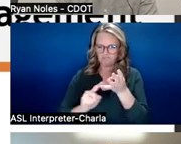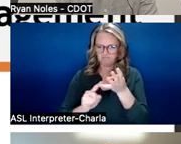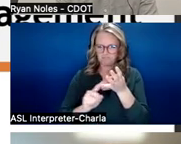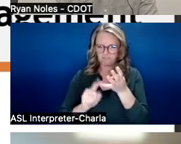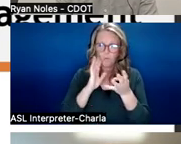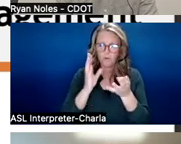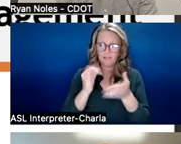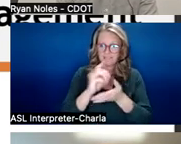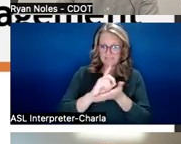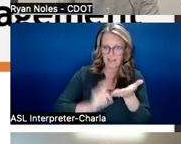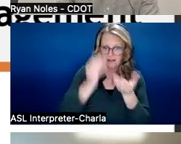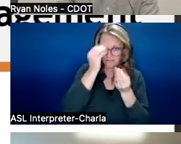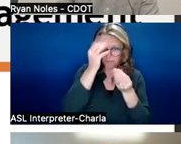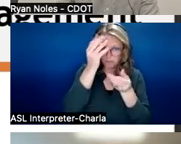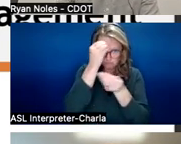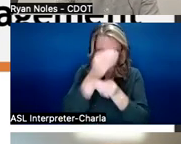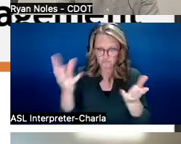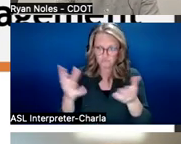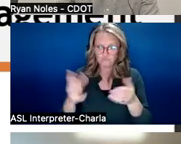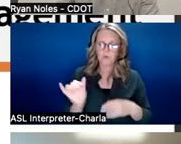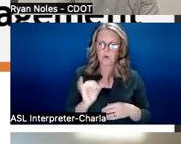as well as our environmental review consistent